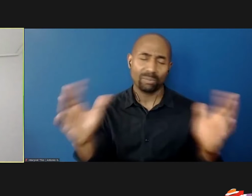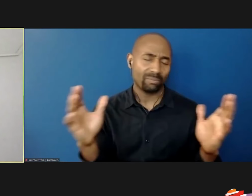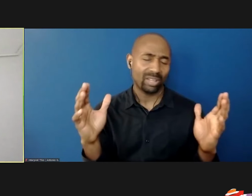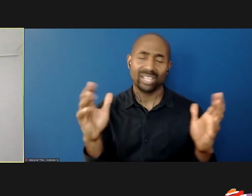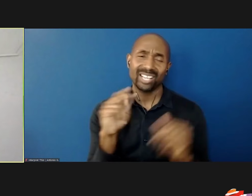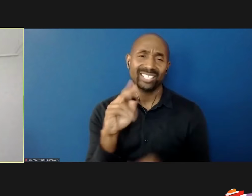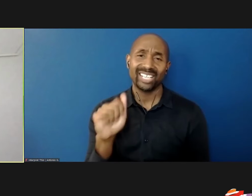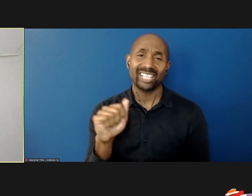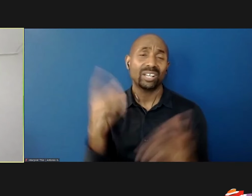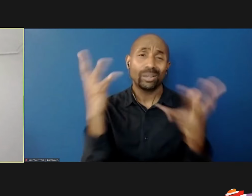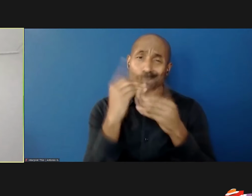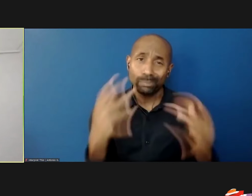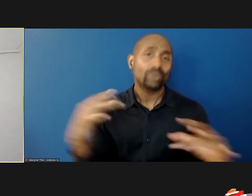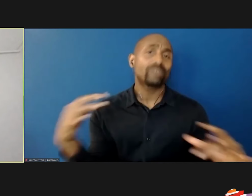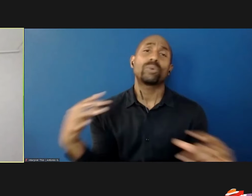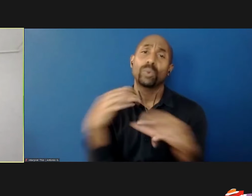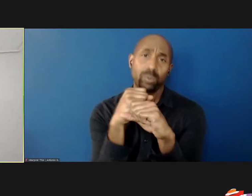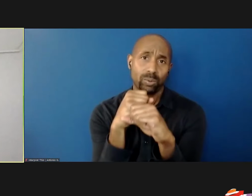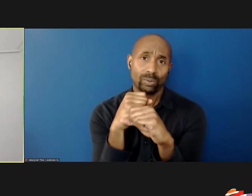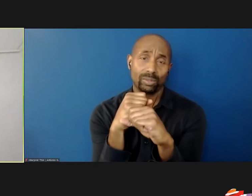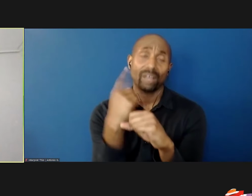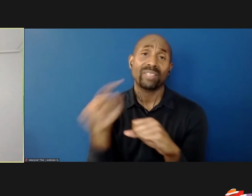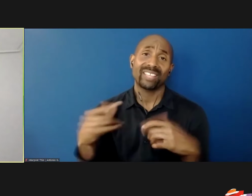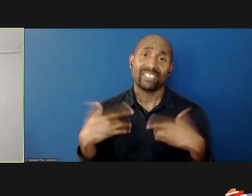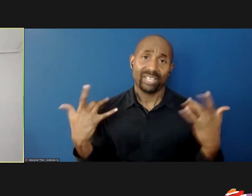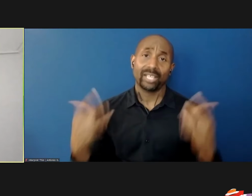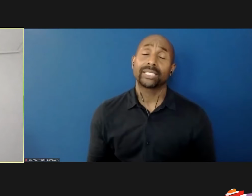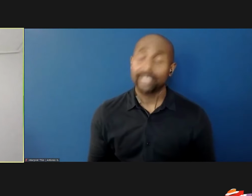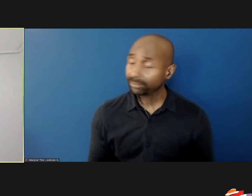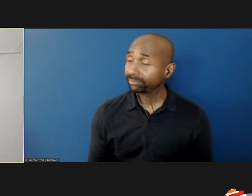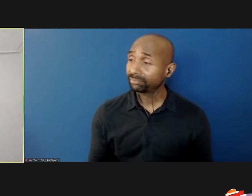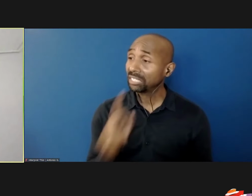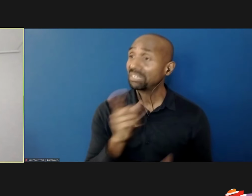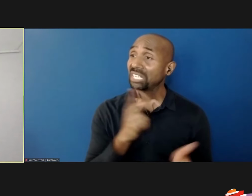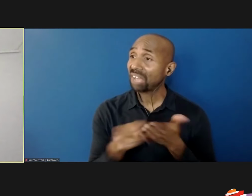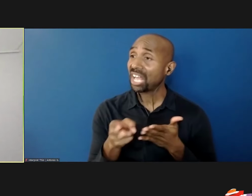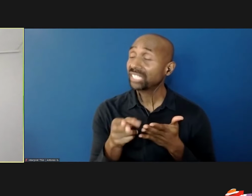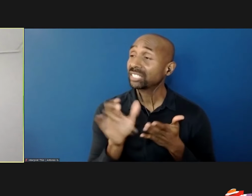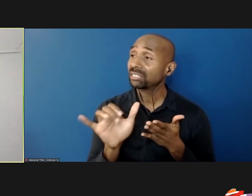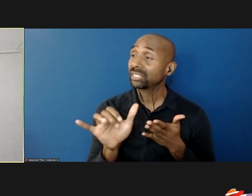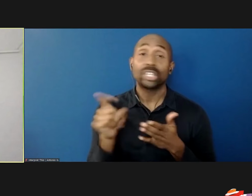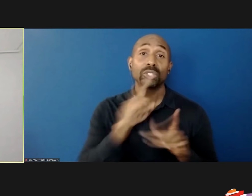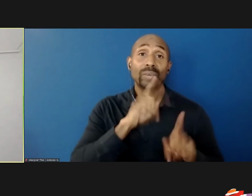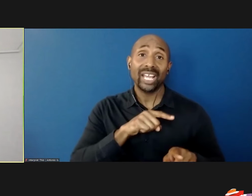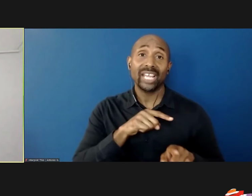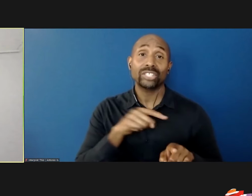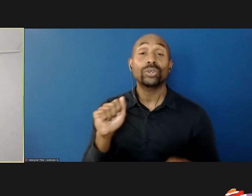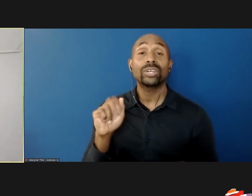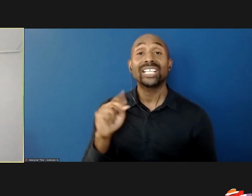It's actually really interesting, you answered and Andrea's question in the chat Andrew's